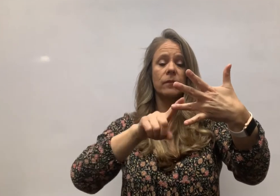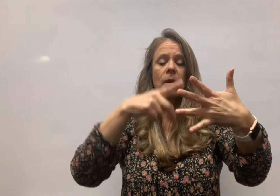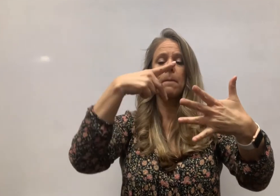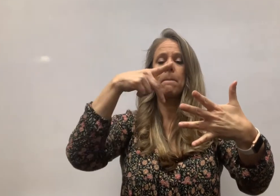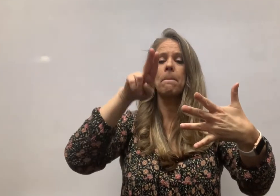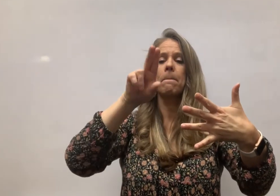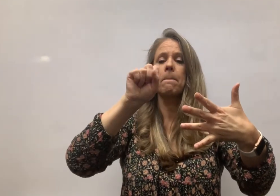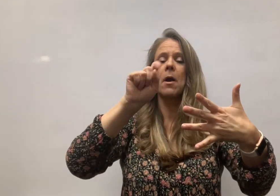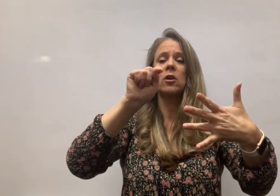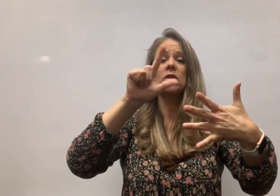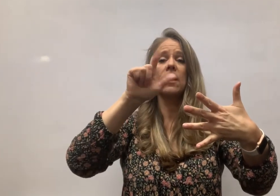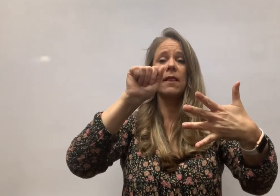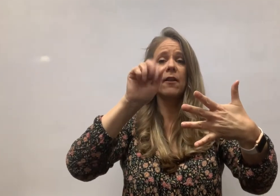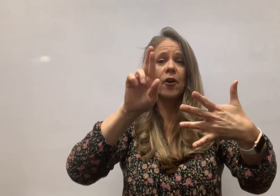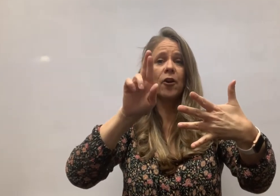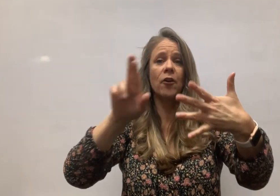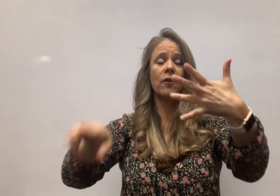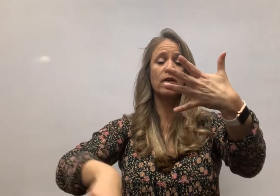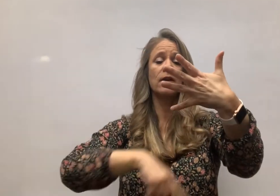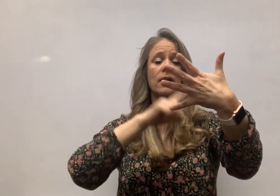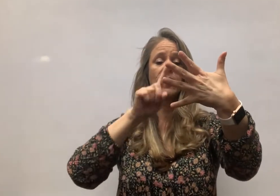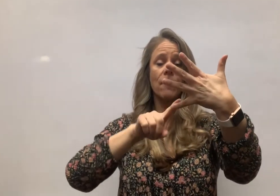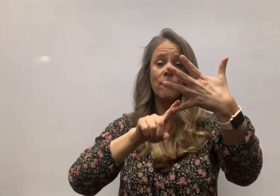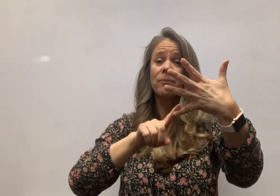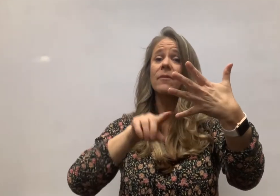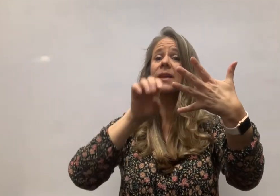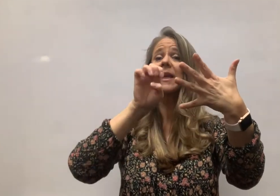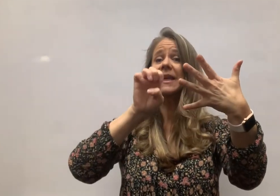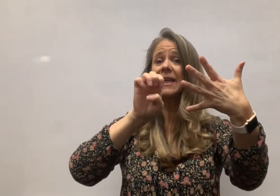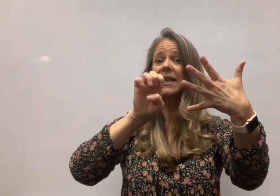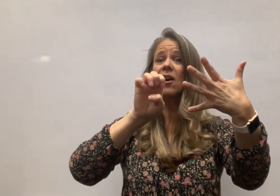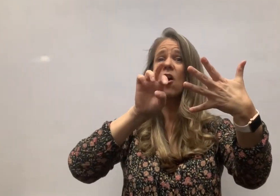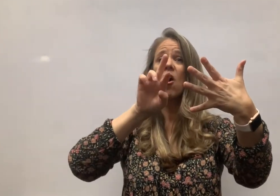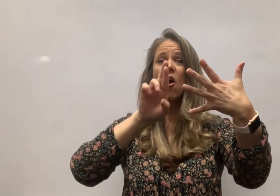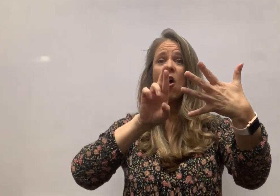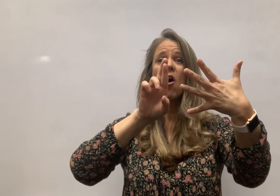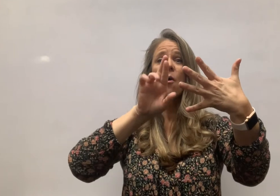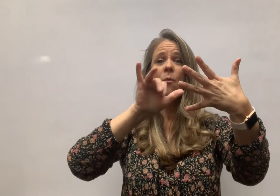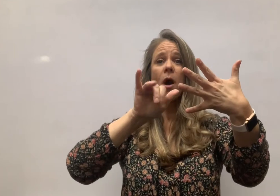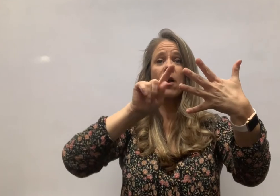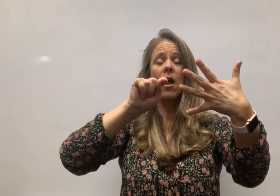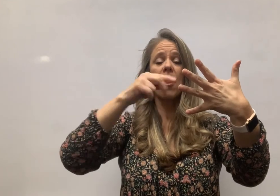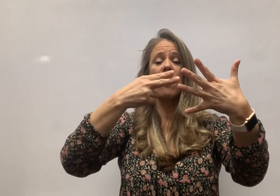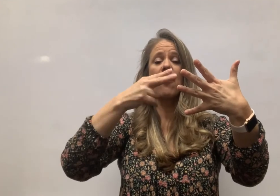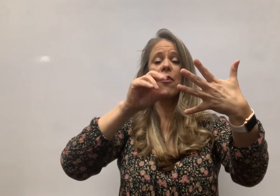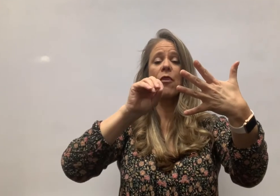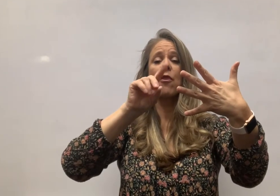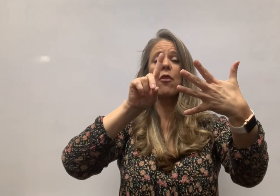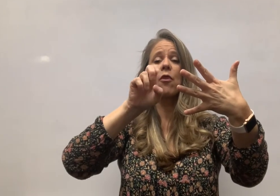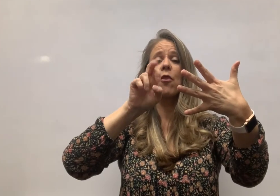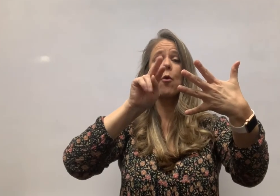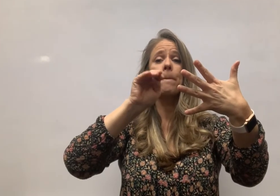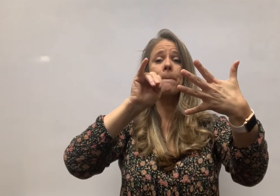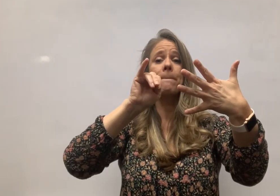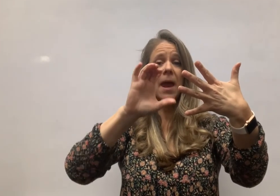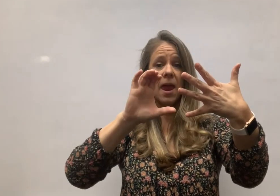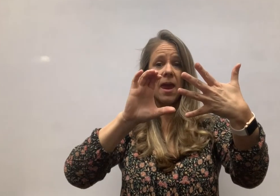Pustular, and Erythrodermic.